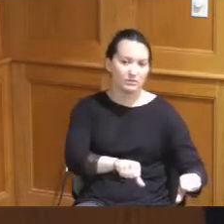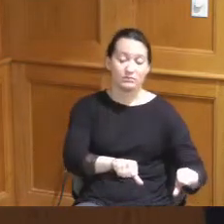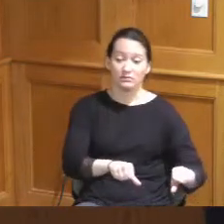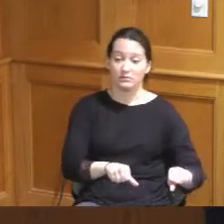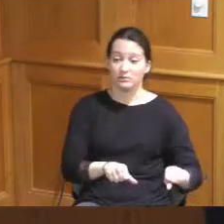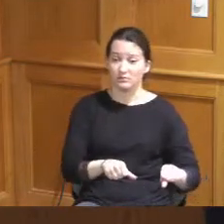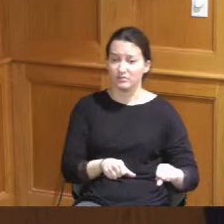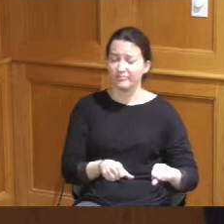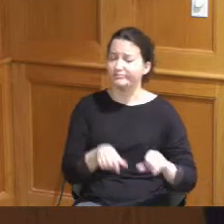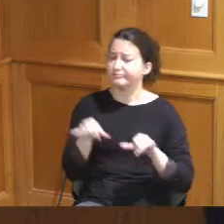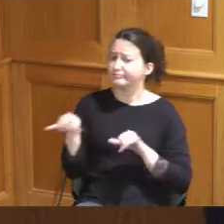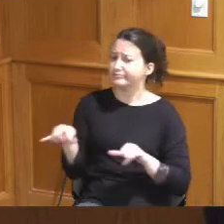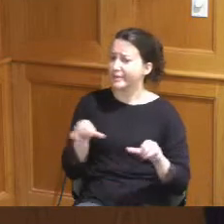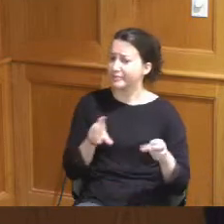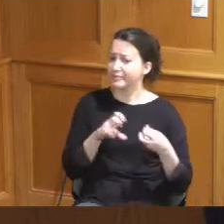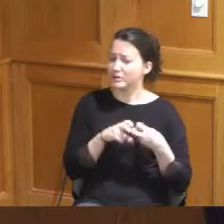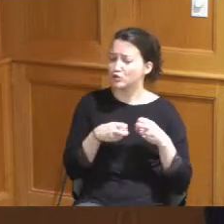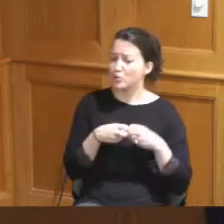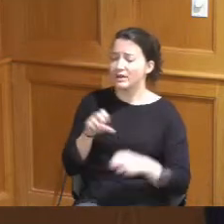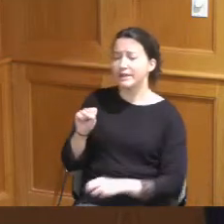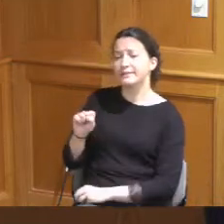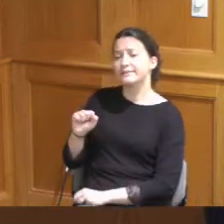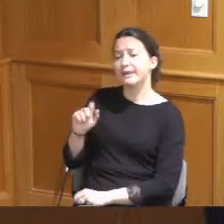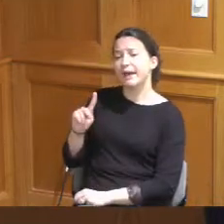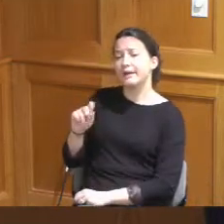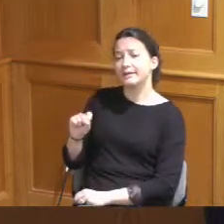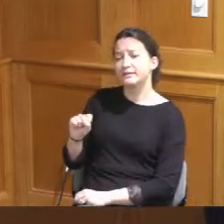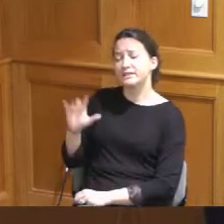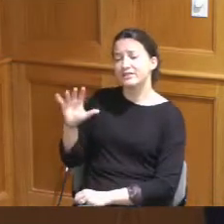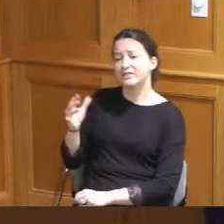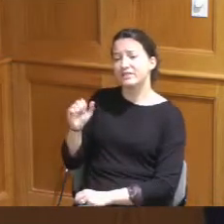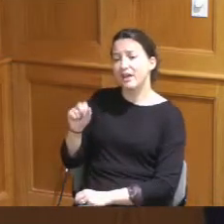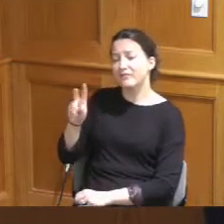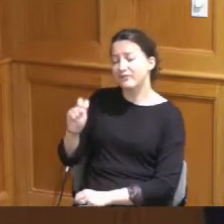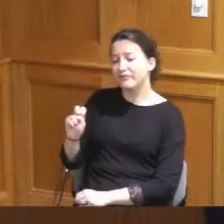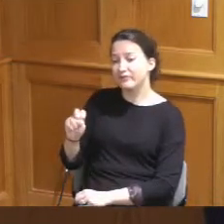raised the same thing about Saks Fifth Avenue go back and look at the tape what we're talking